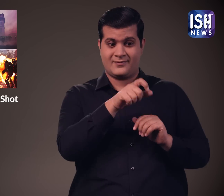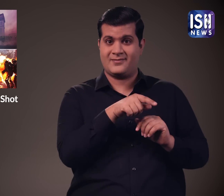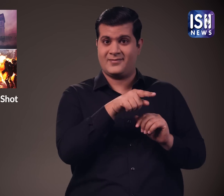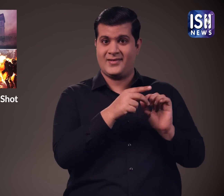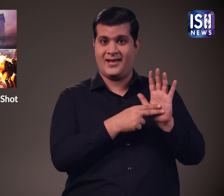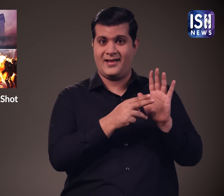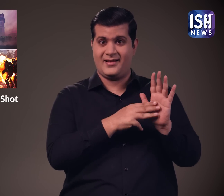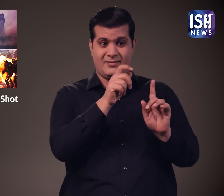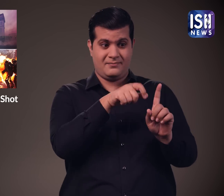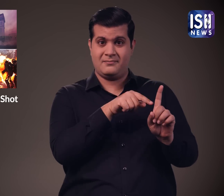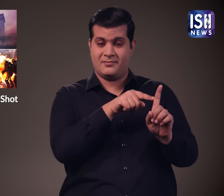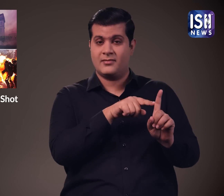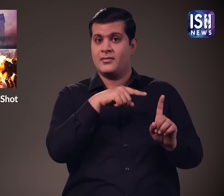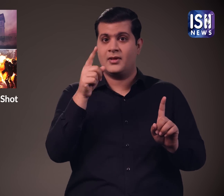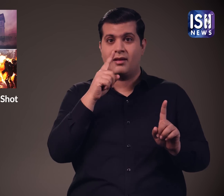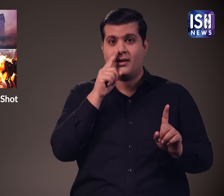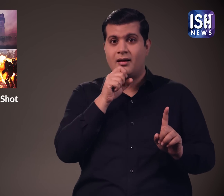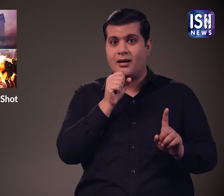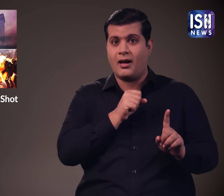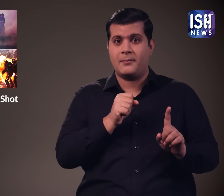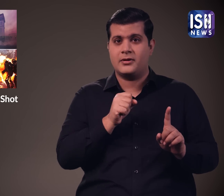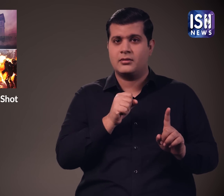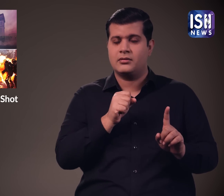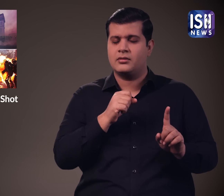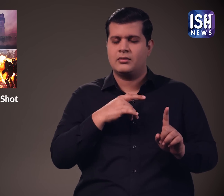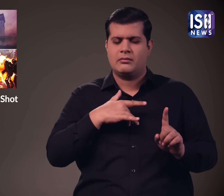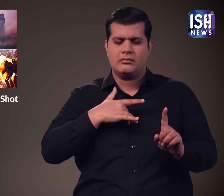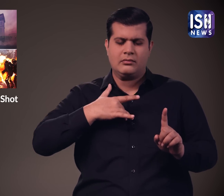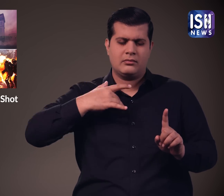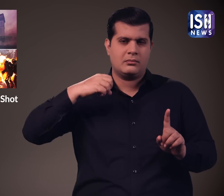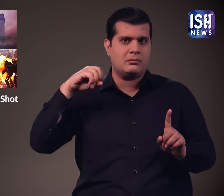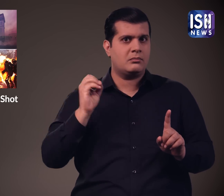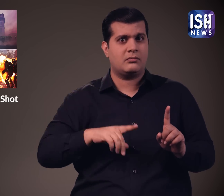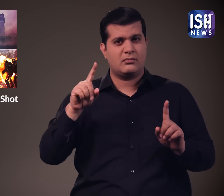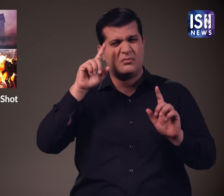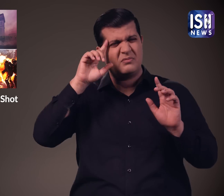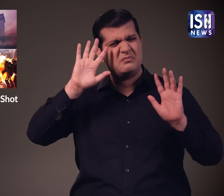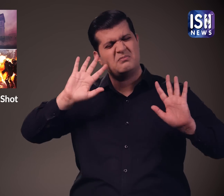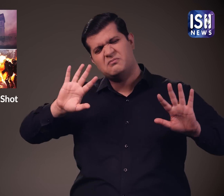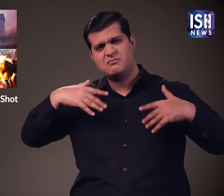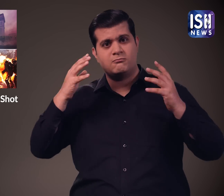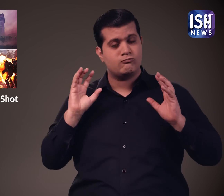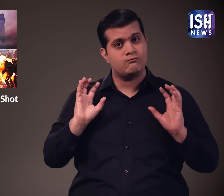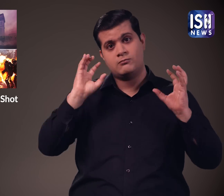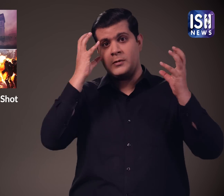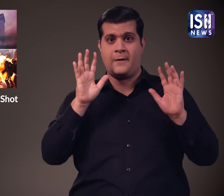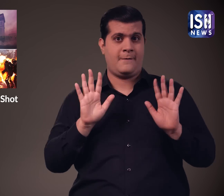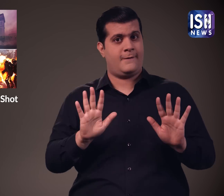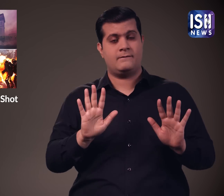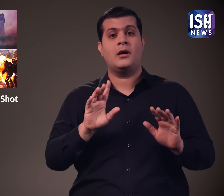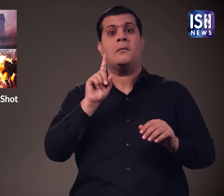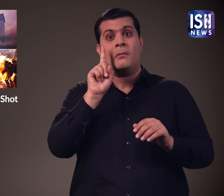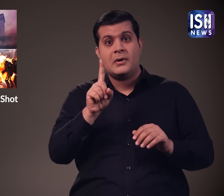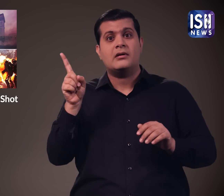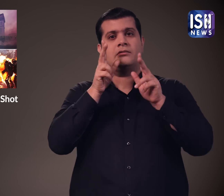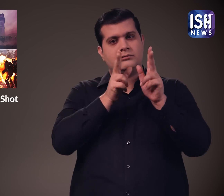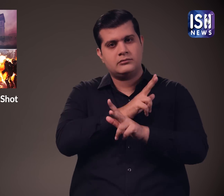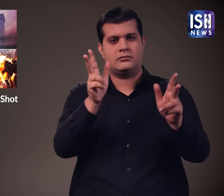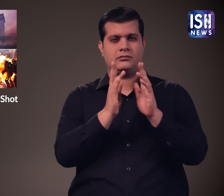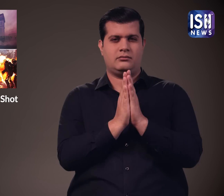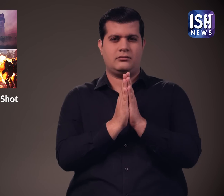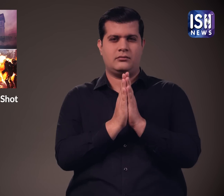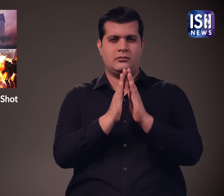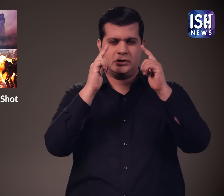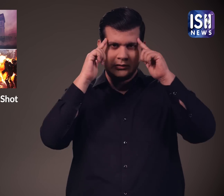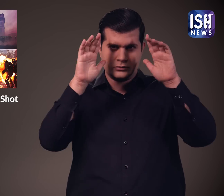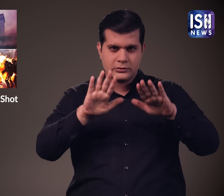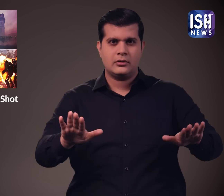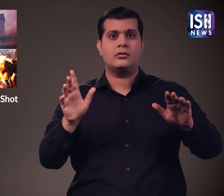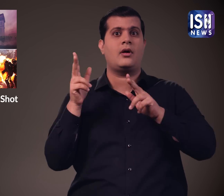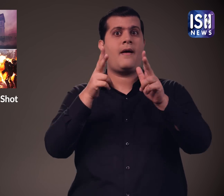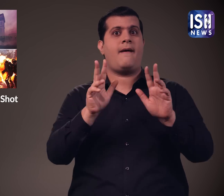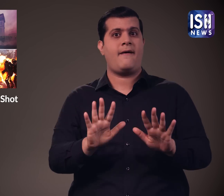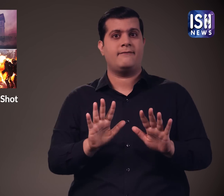The grandmother of the French teenager has asked for peace.